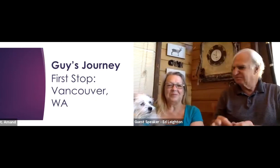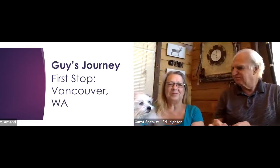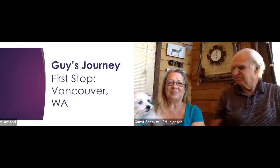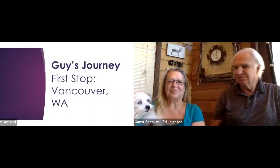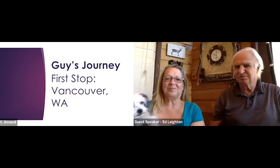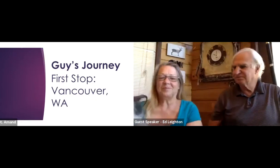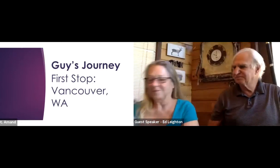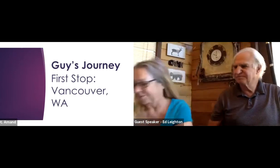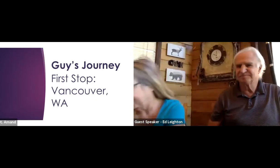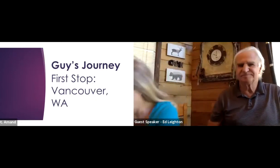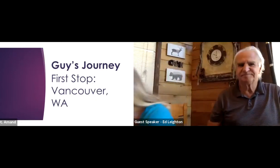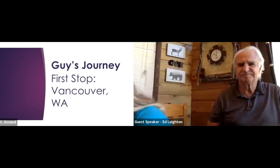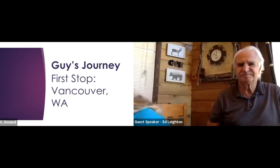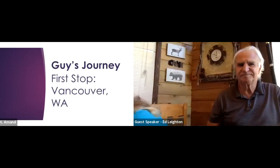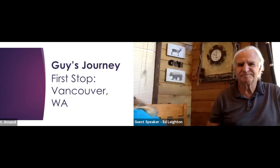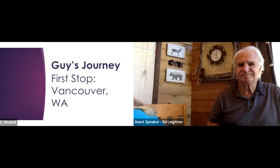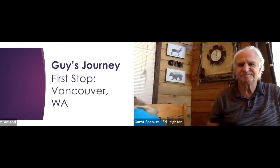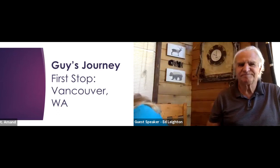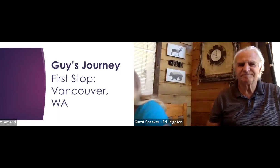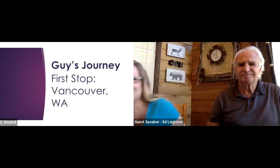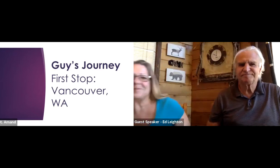He's going to do most of the speaking, not me.